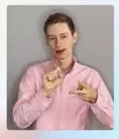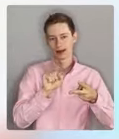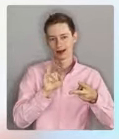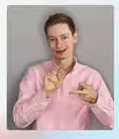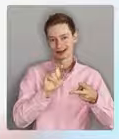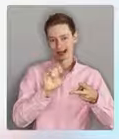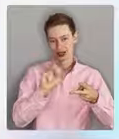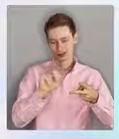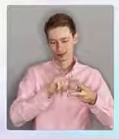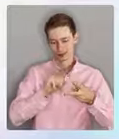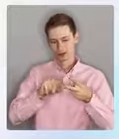Destinations and Group Presence.